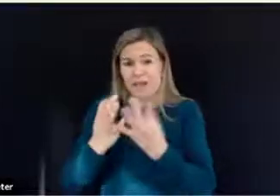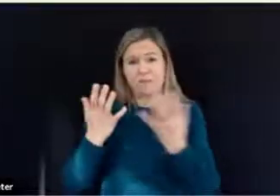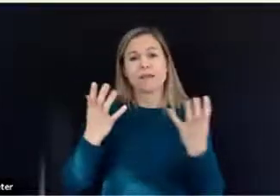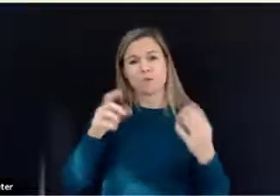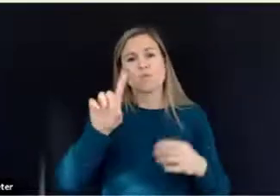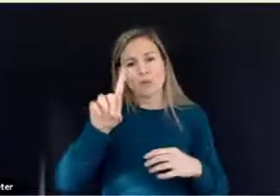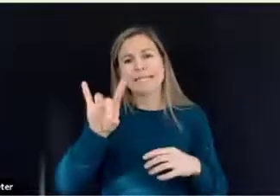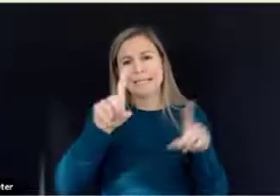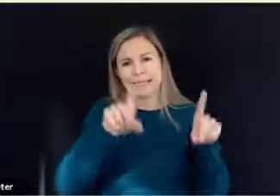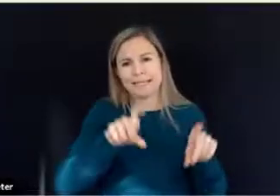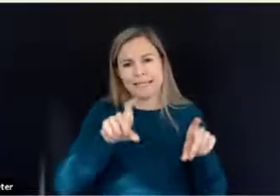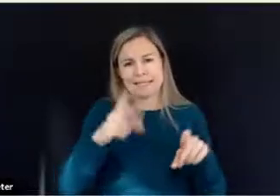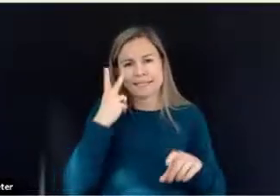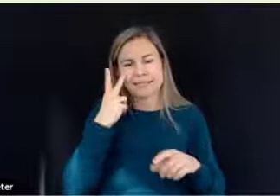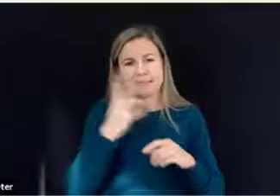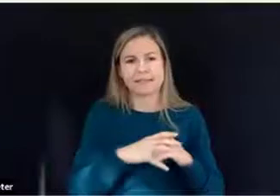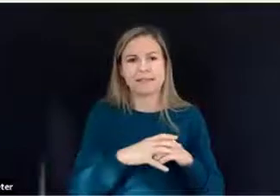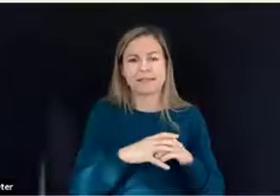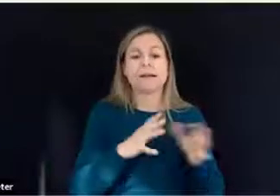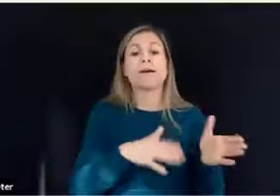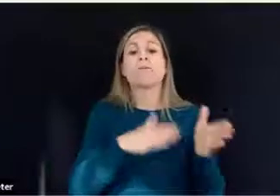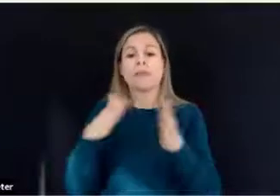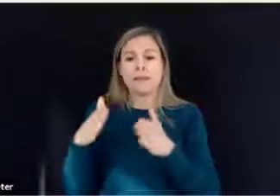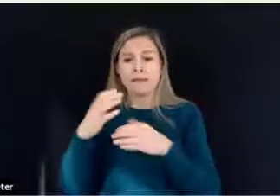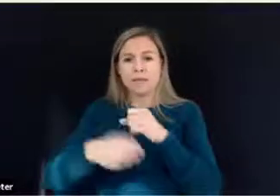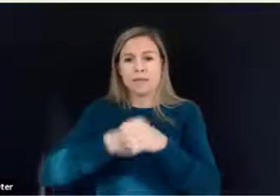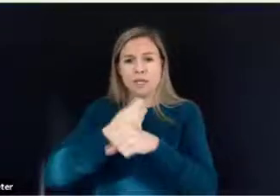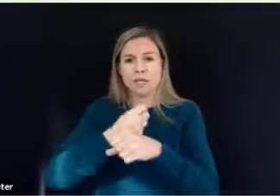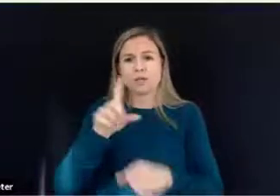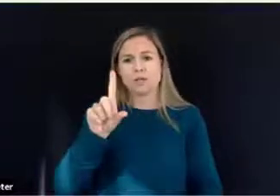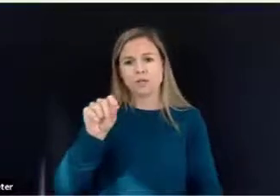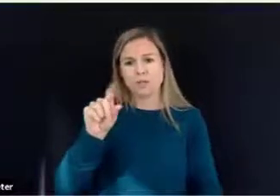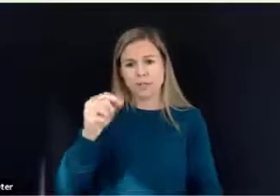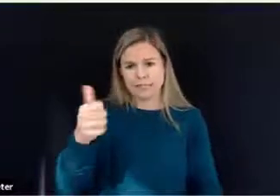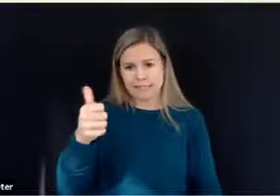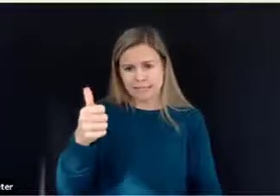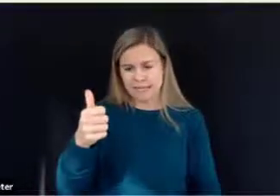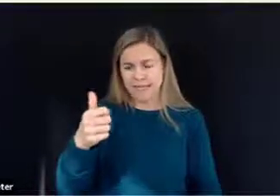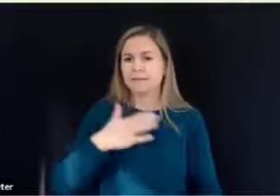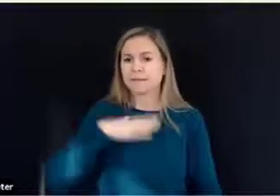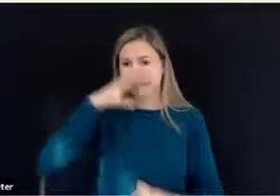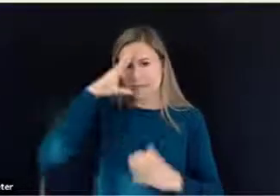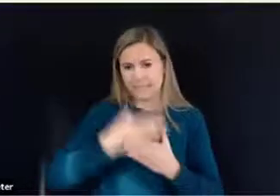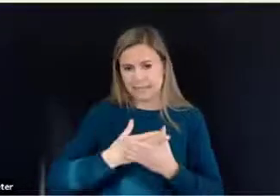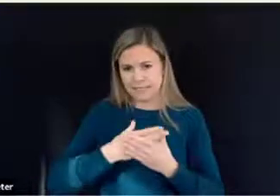It wasn't until 2010, when my son was 10 years old, that the GFPD was founded.